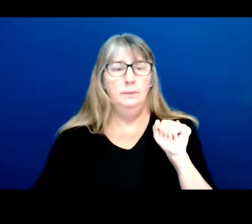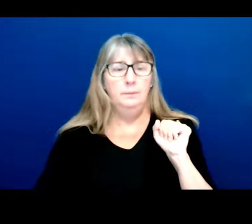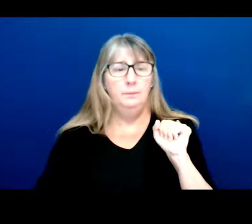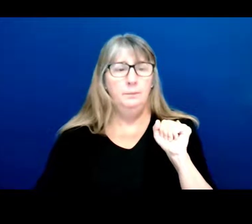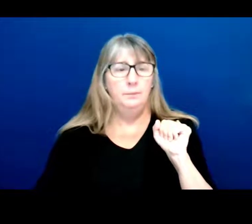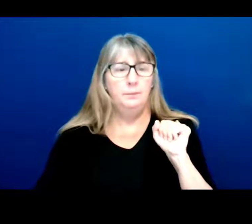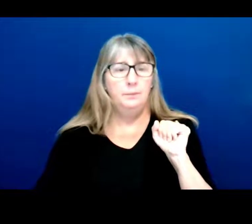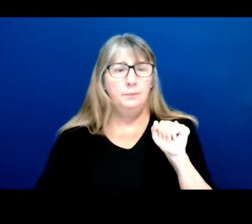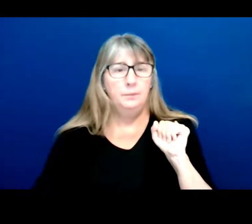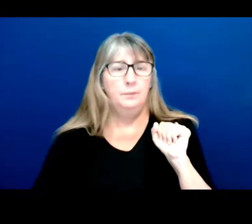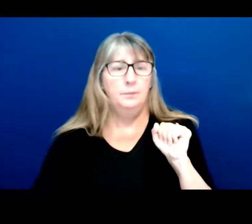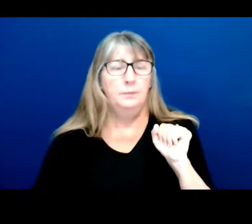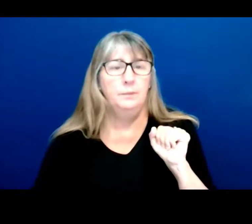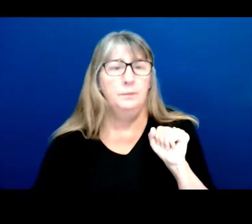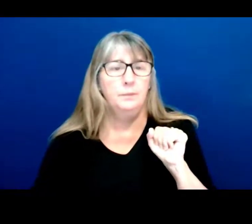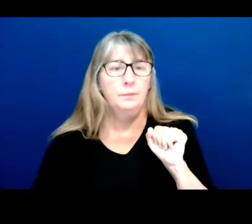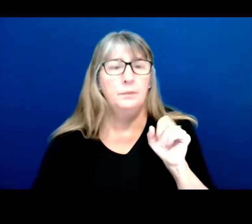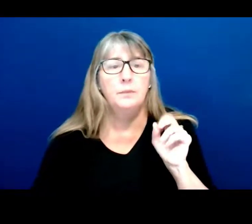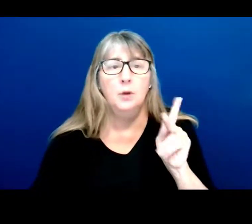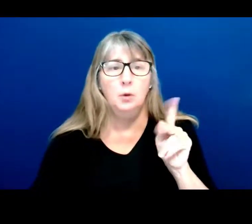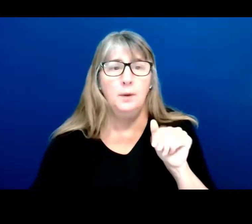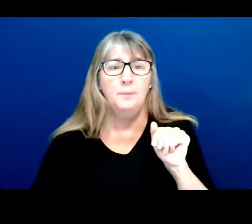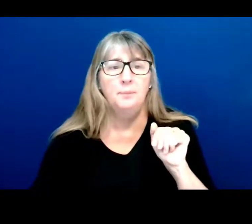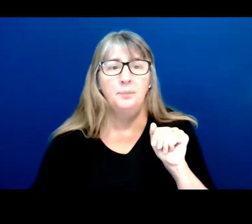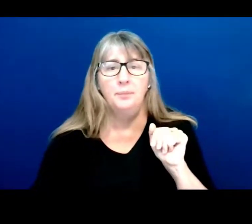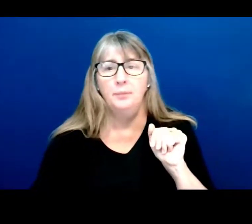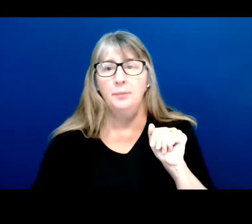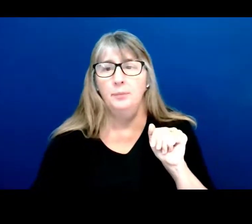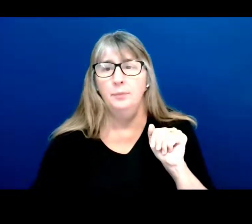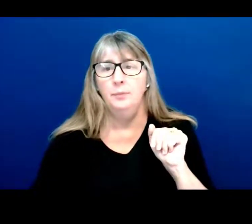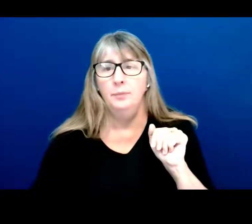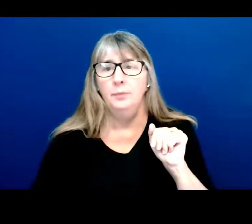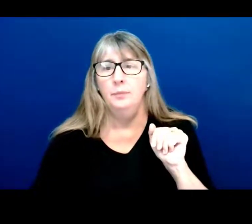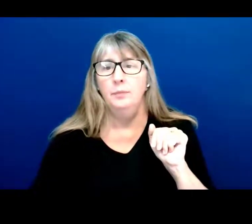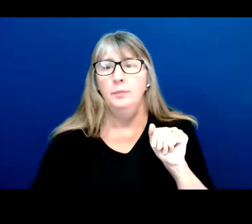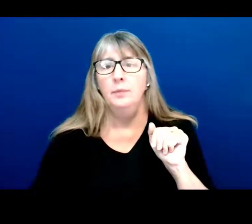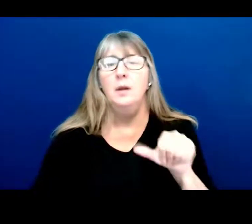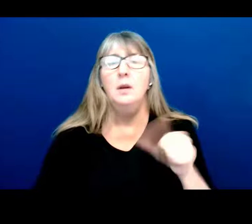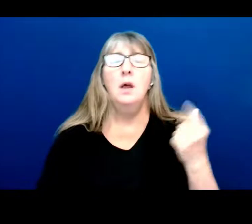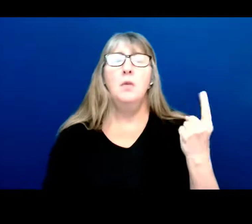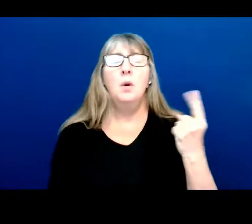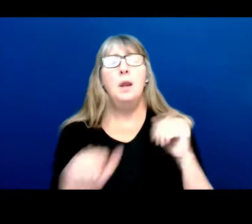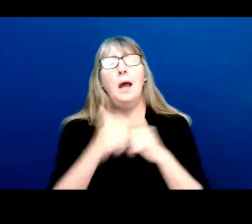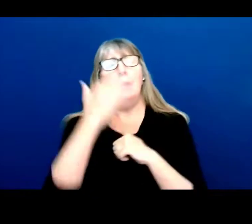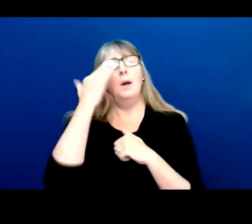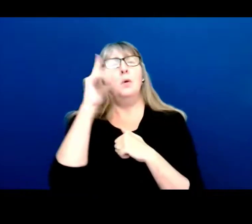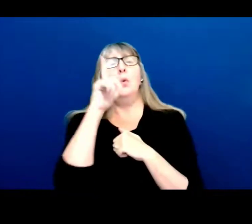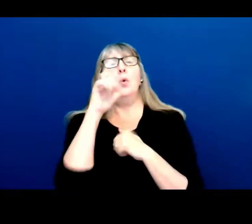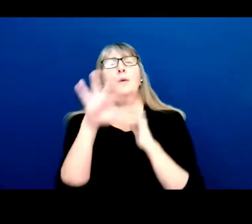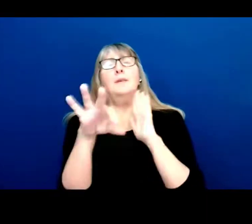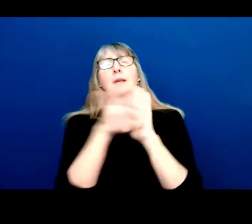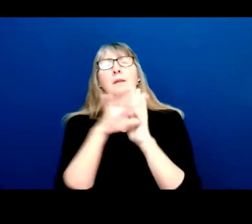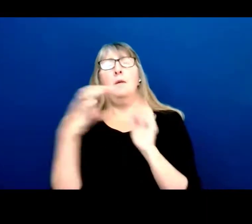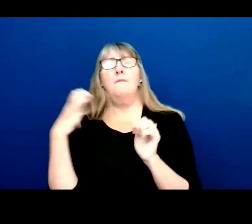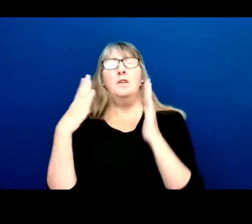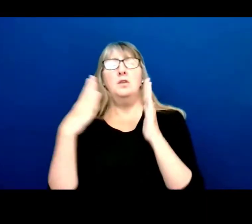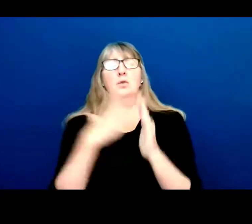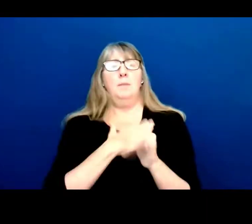Diane Dean: Okay. Here's another one. "How do I know who is the designated official at my Institution? I am with a foreign Institution."